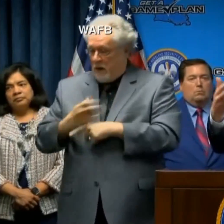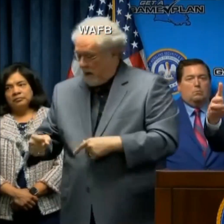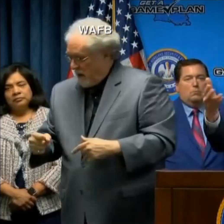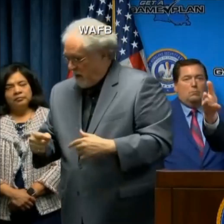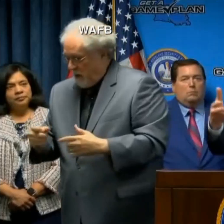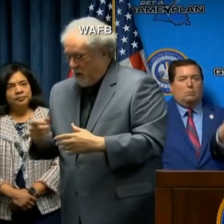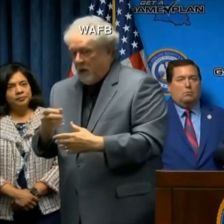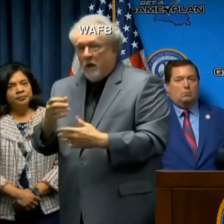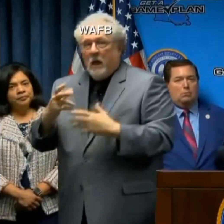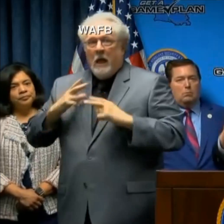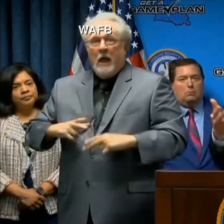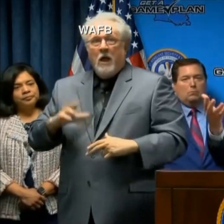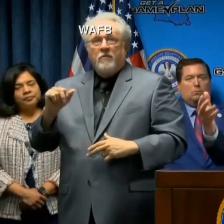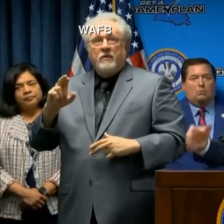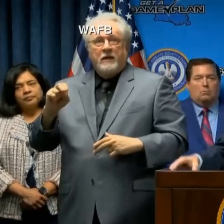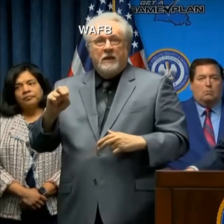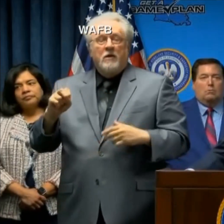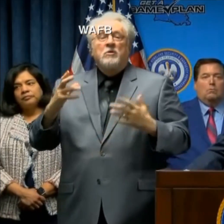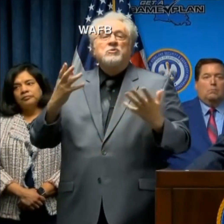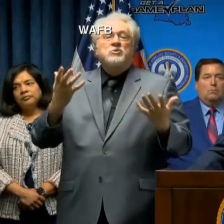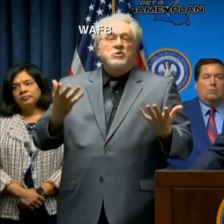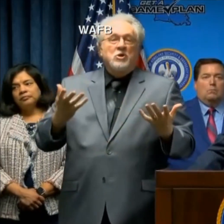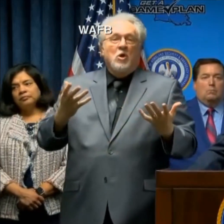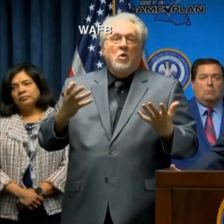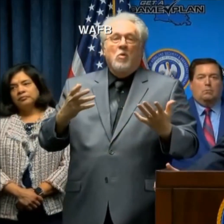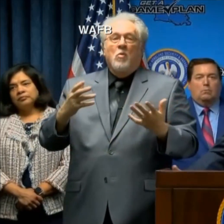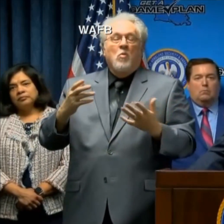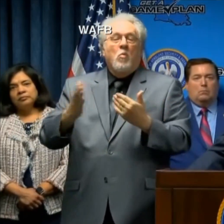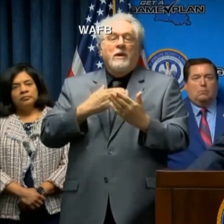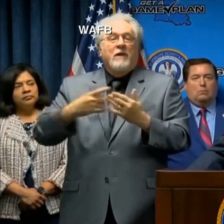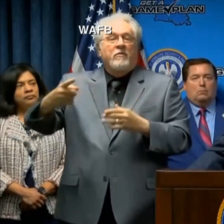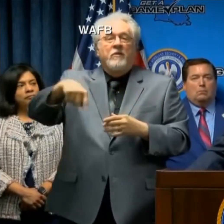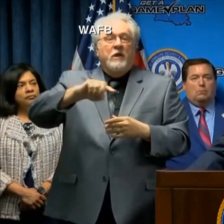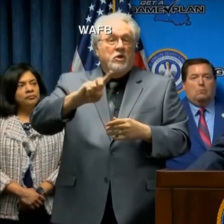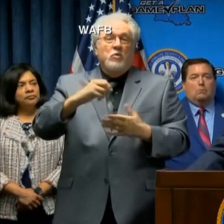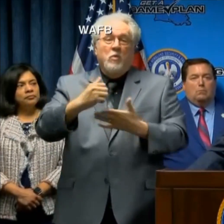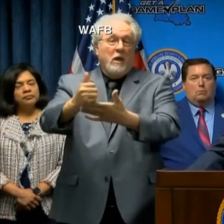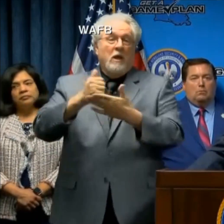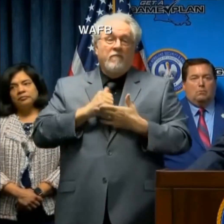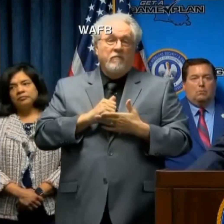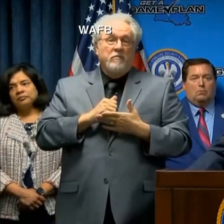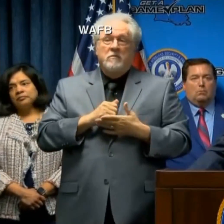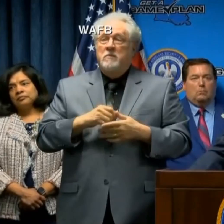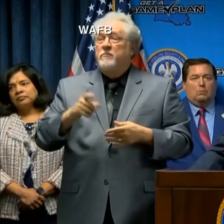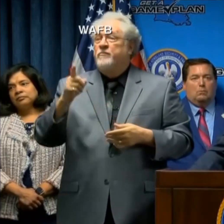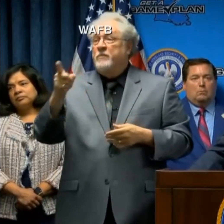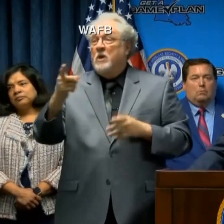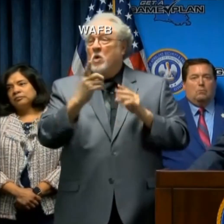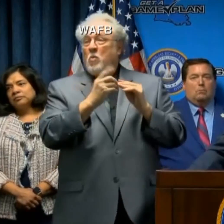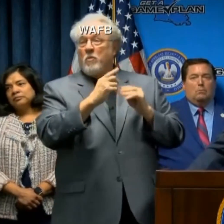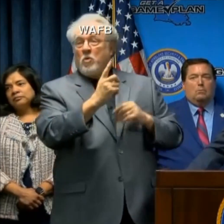many things that they do in that regard I think that is helpful they're not and I appreciate their cooperation there one more questions maybe a better question